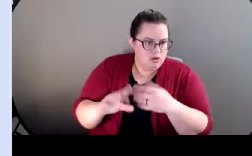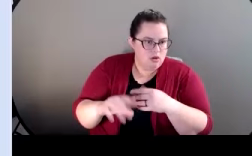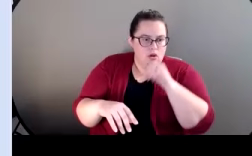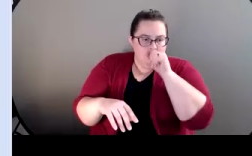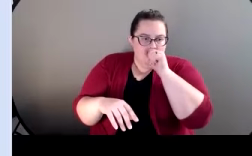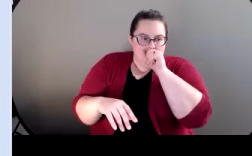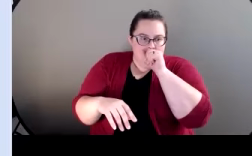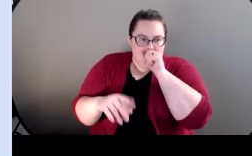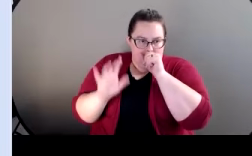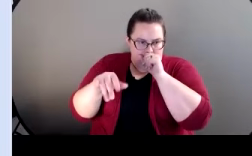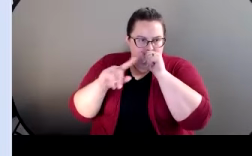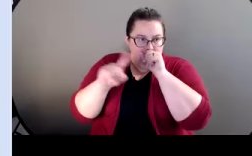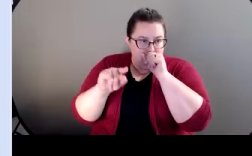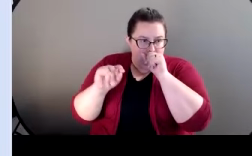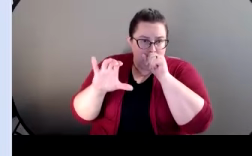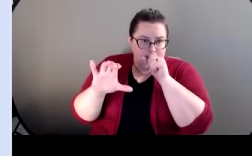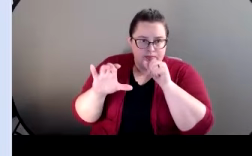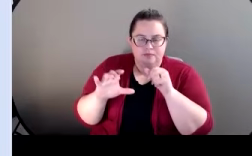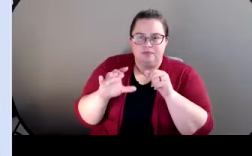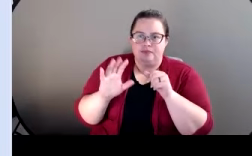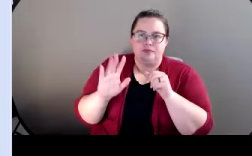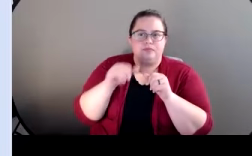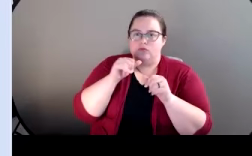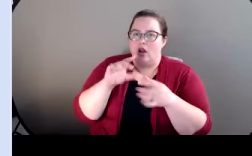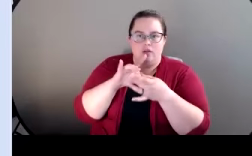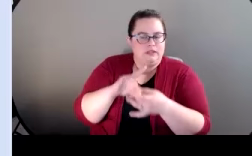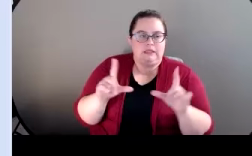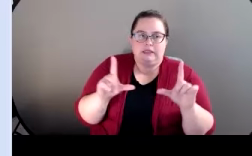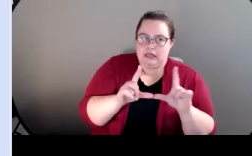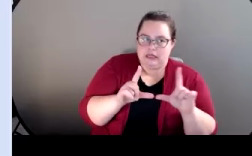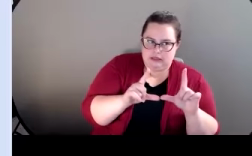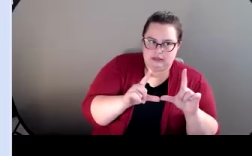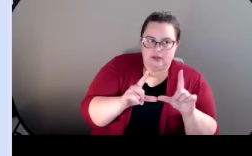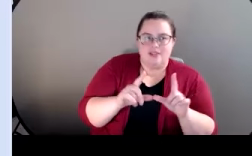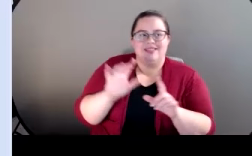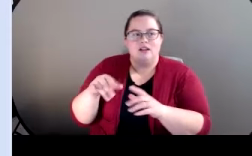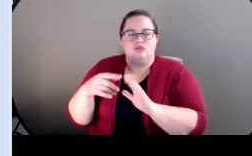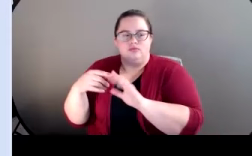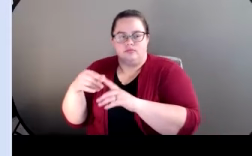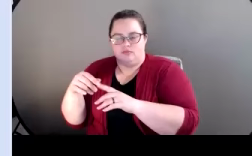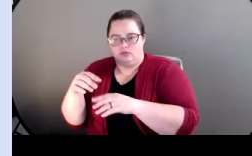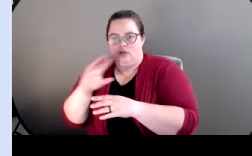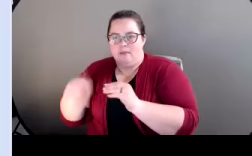It's not referring to the license, it's referring to the cost of students. Because, you know, that's what students care about is the cost.